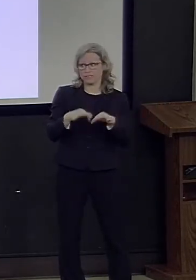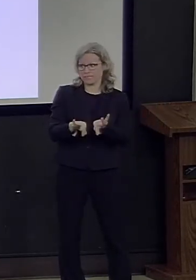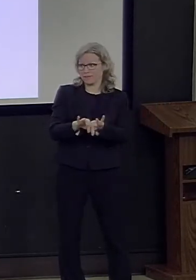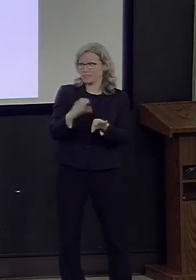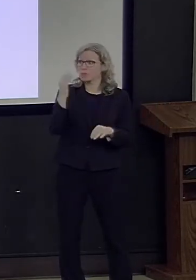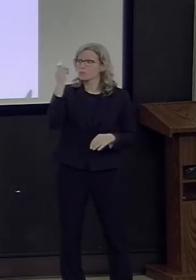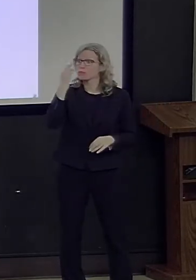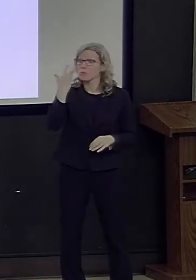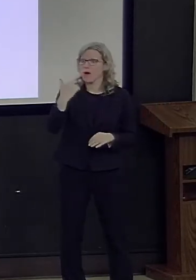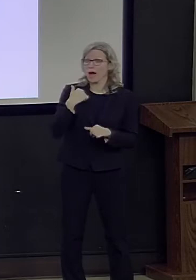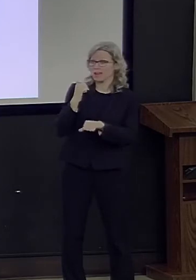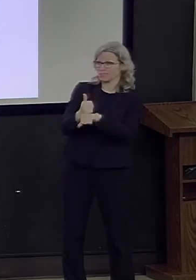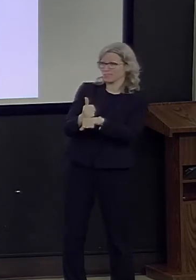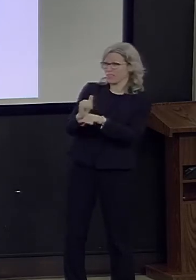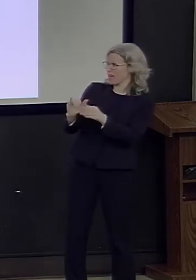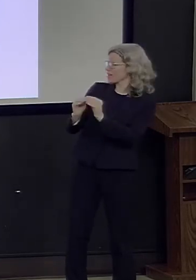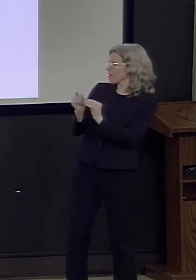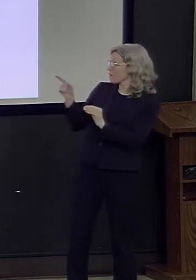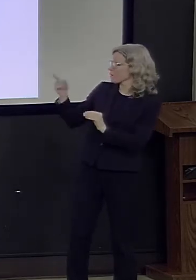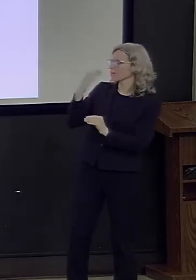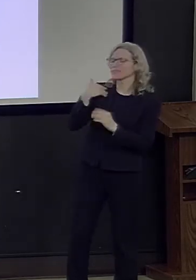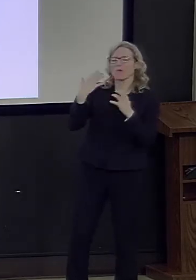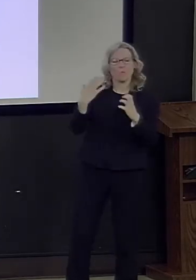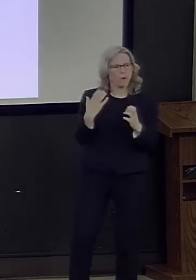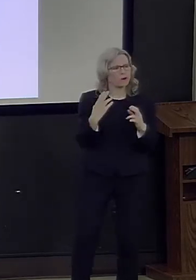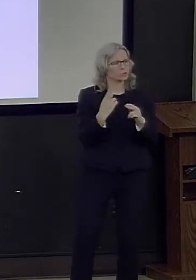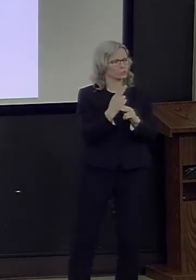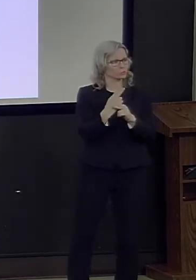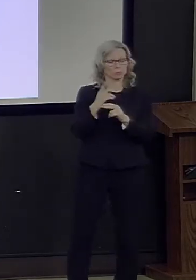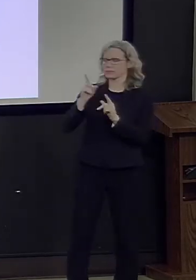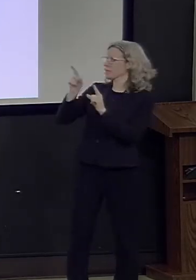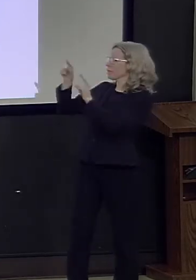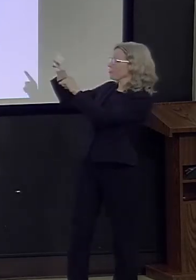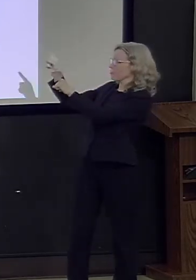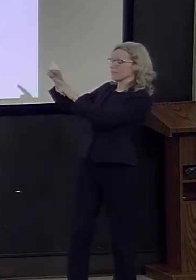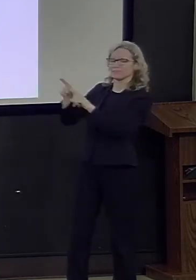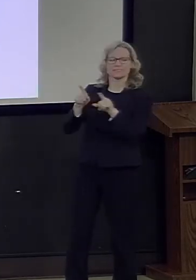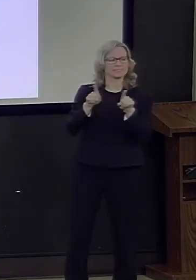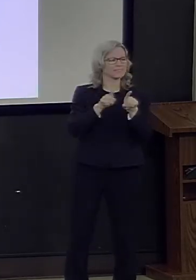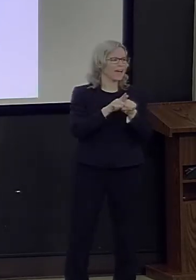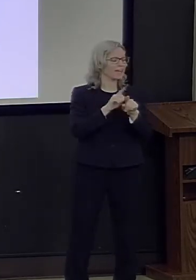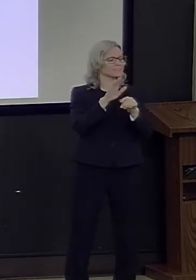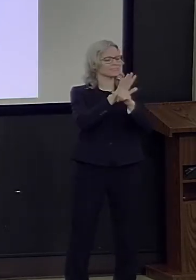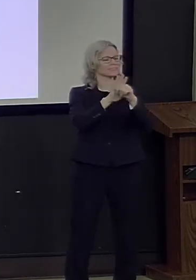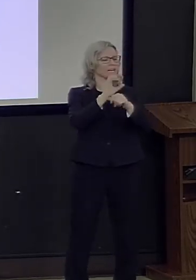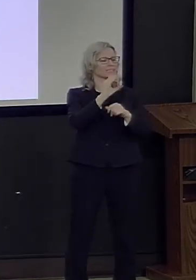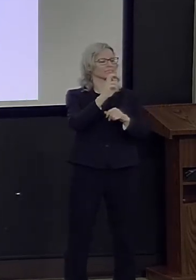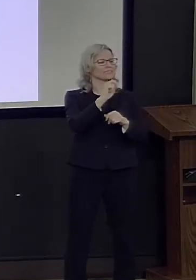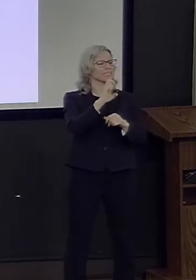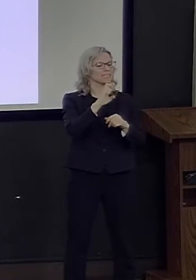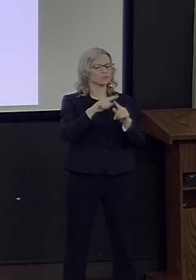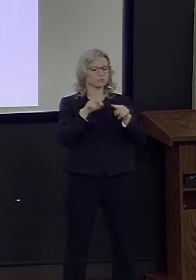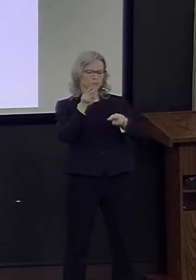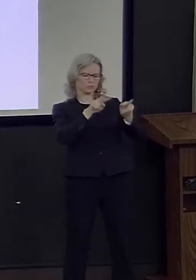was because I wanted to use this as a seed to look at what it's connected to